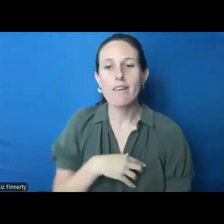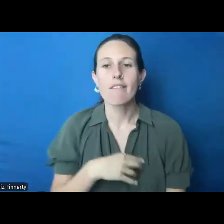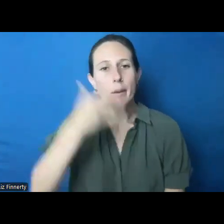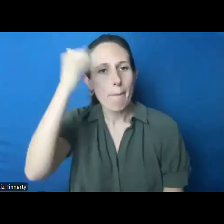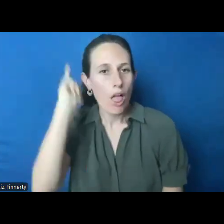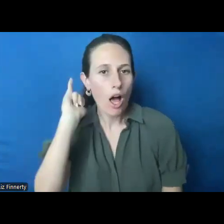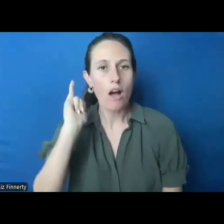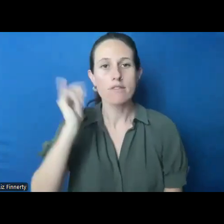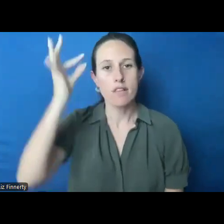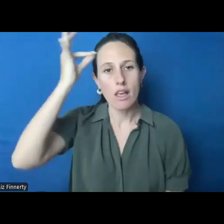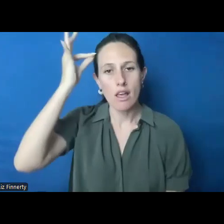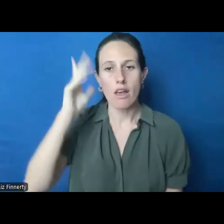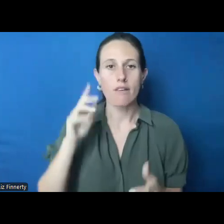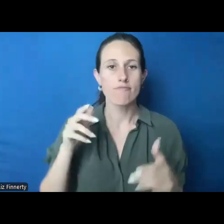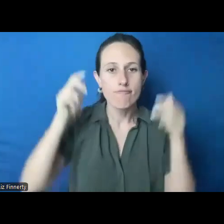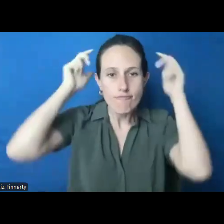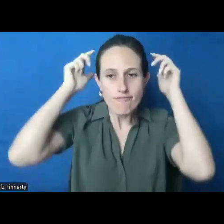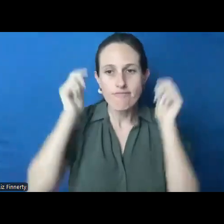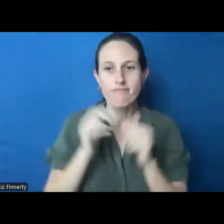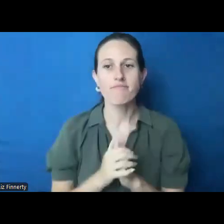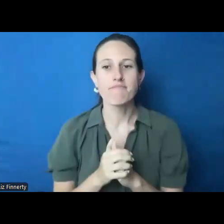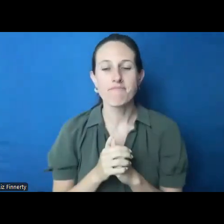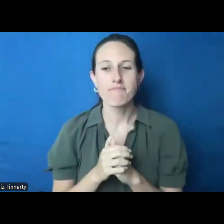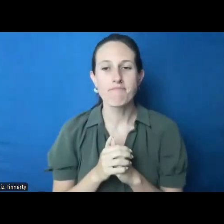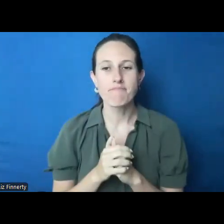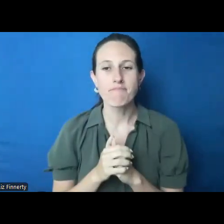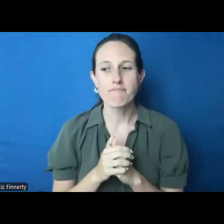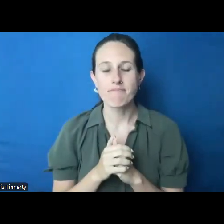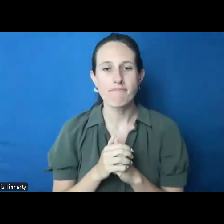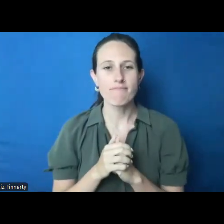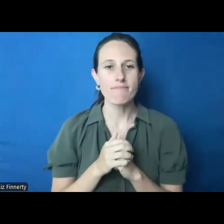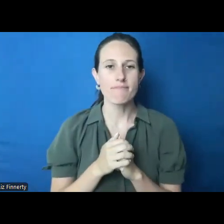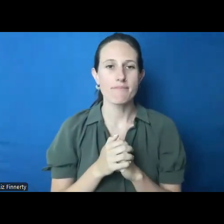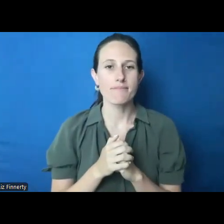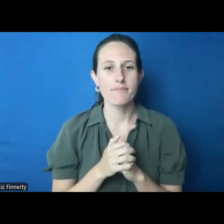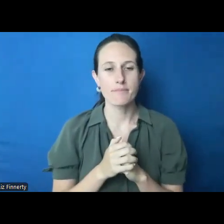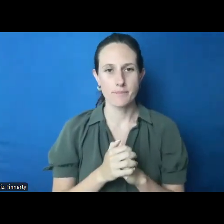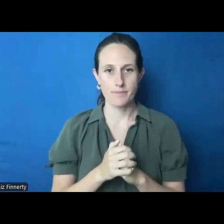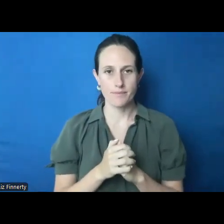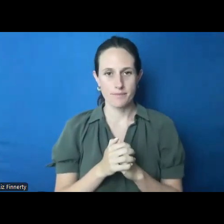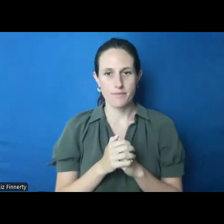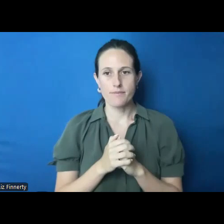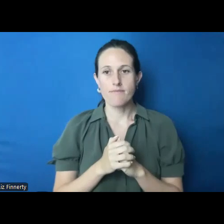blondish hair pulled back in a severe pony tail. We're here